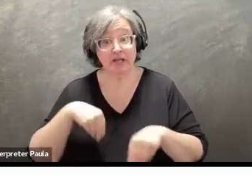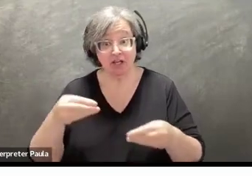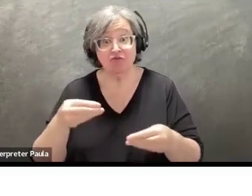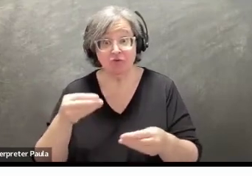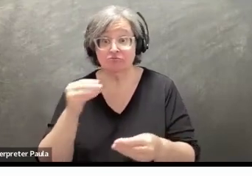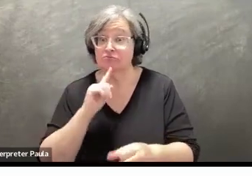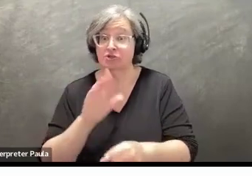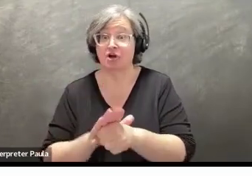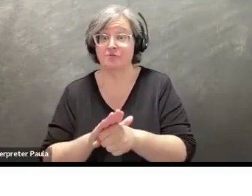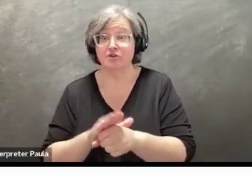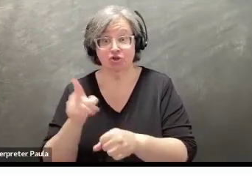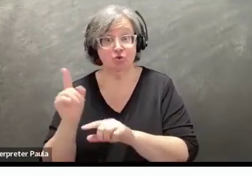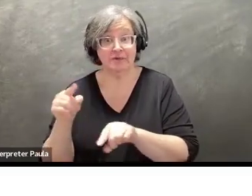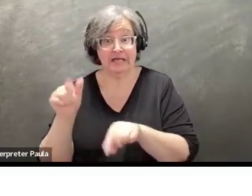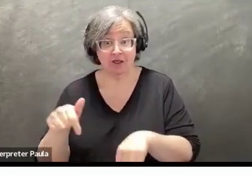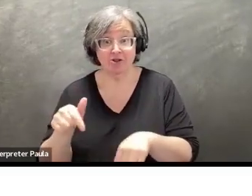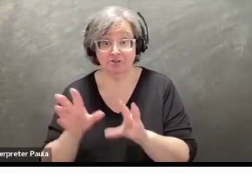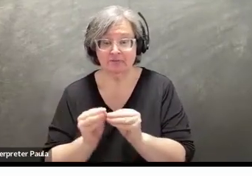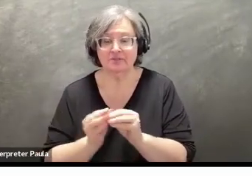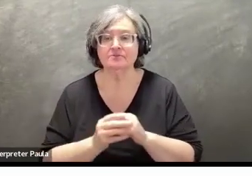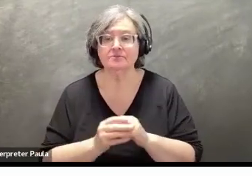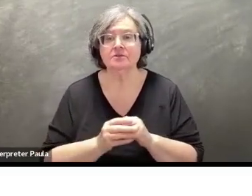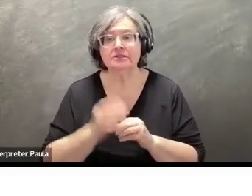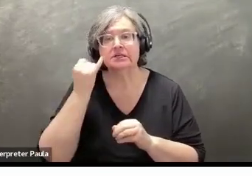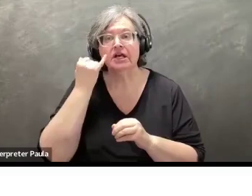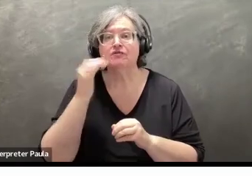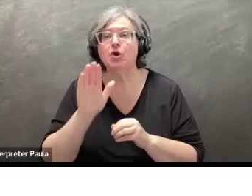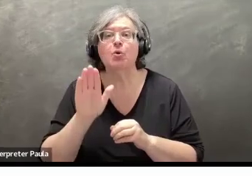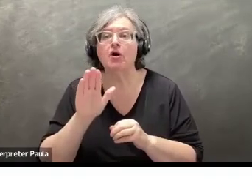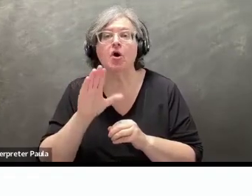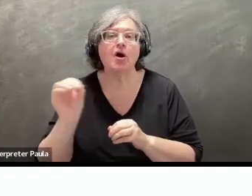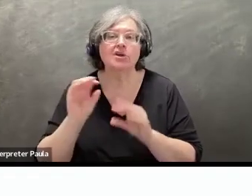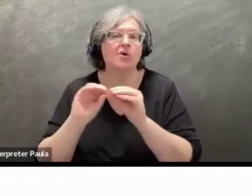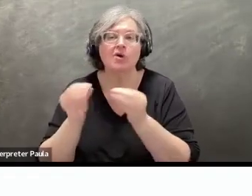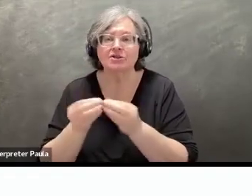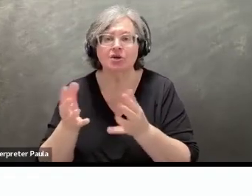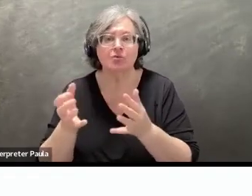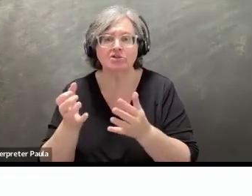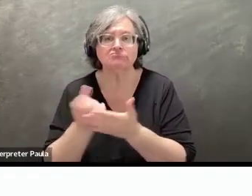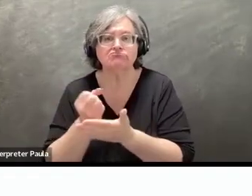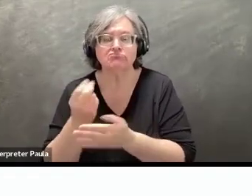case an organization wishes to use that and zoom will also